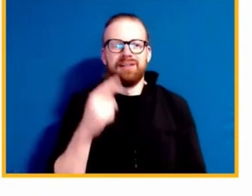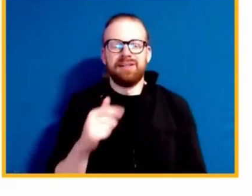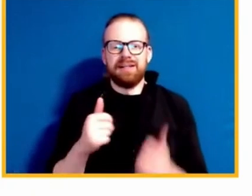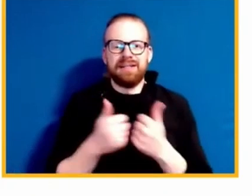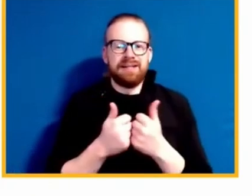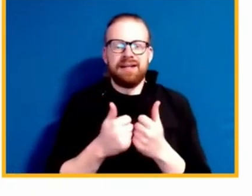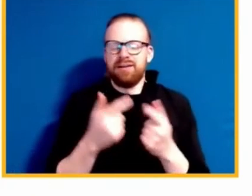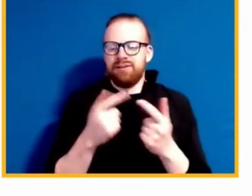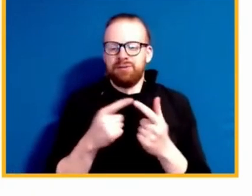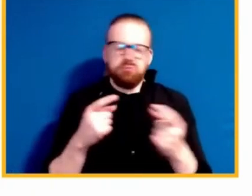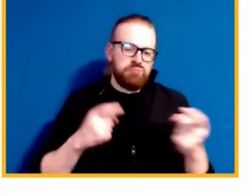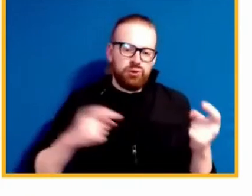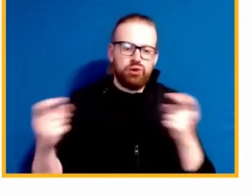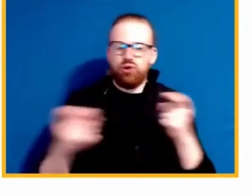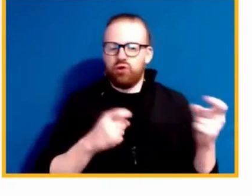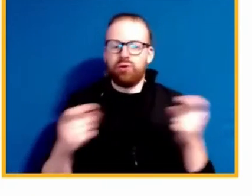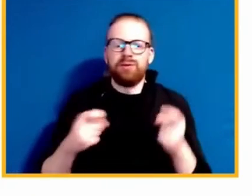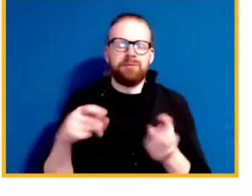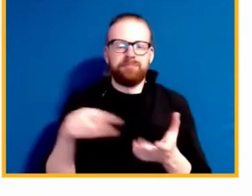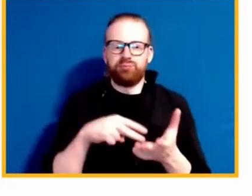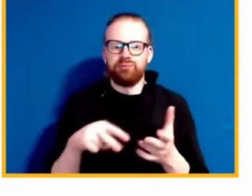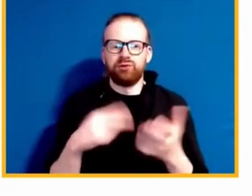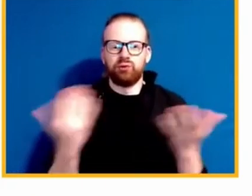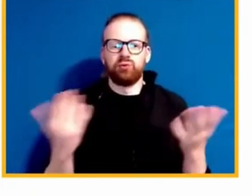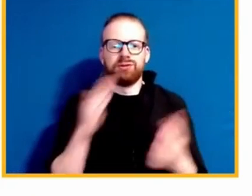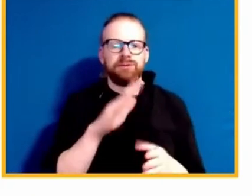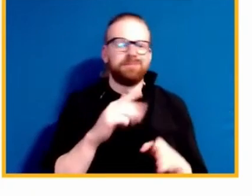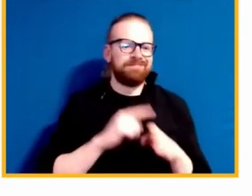to dominate the dance in terms of what they're specialized in